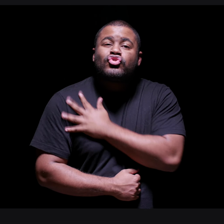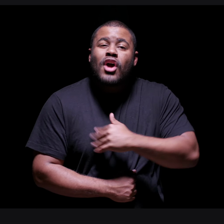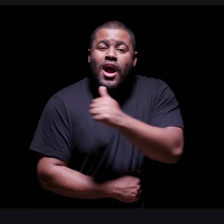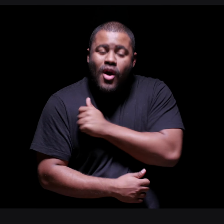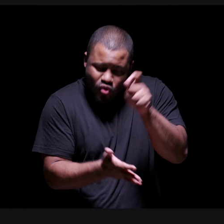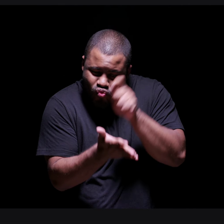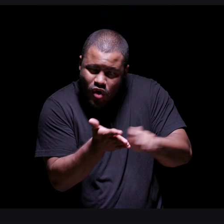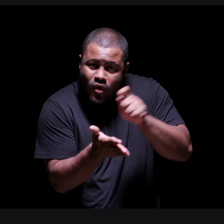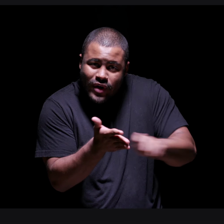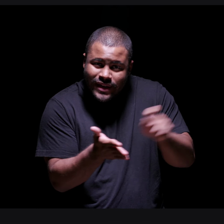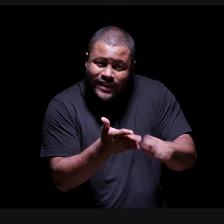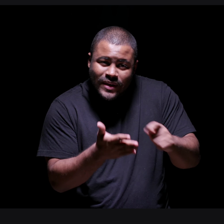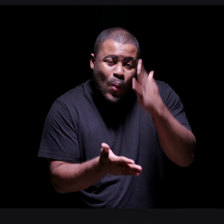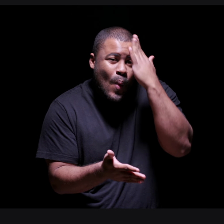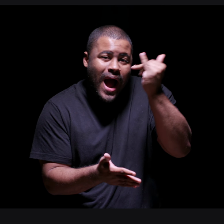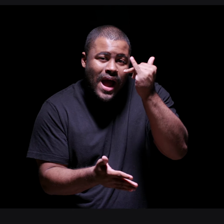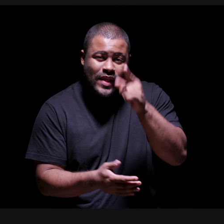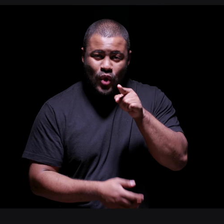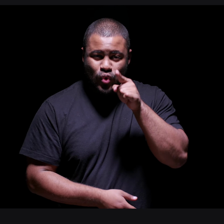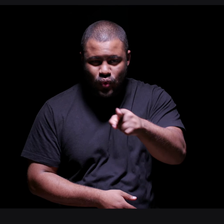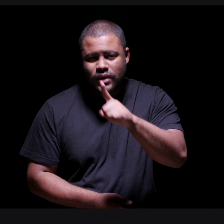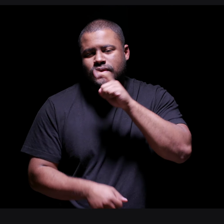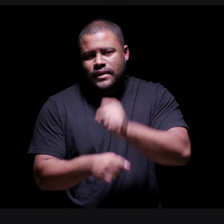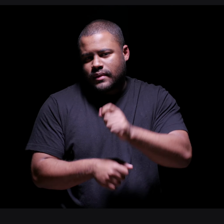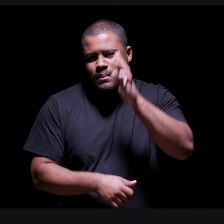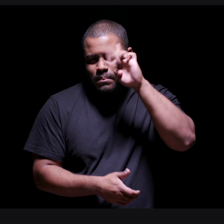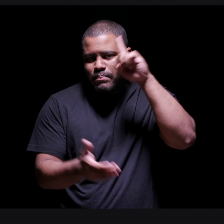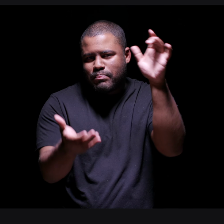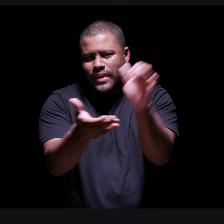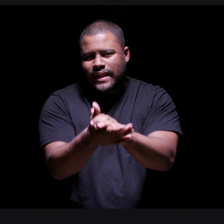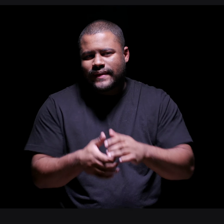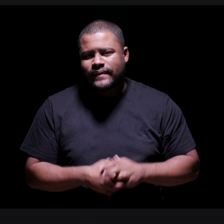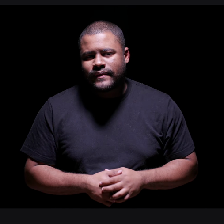John says he wrote these things so that you might believe.